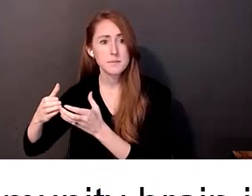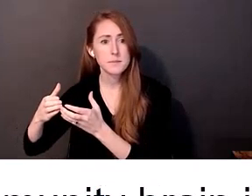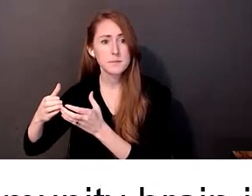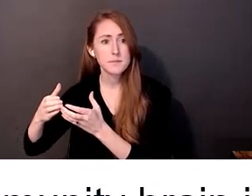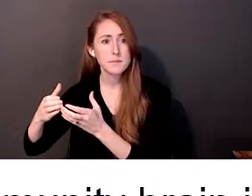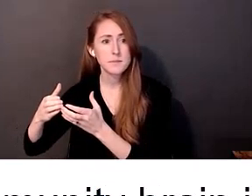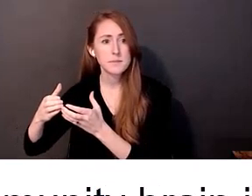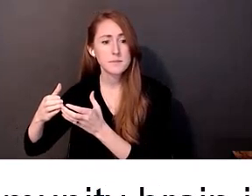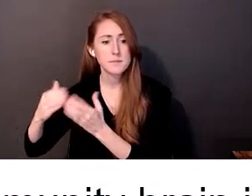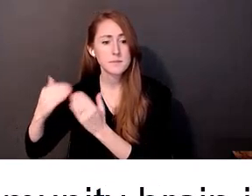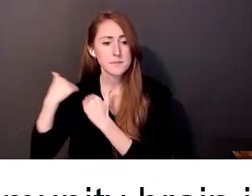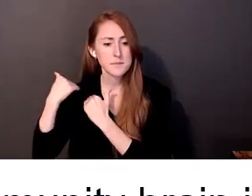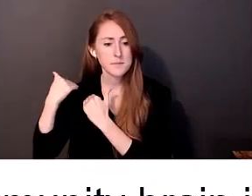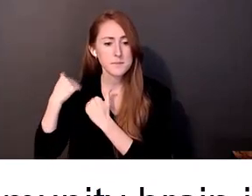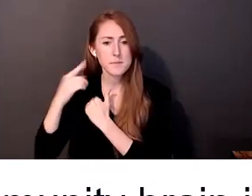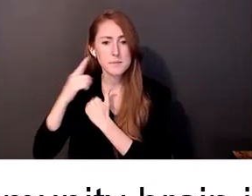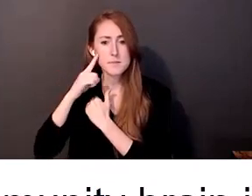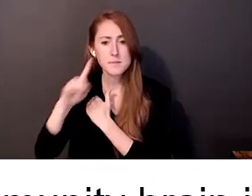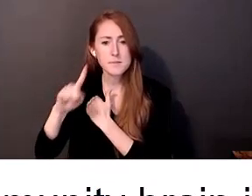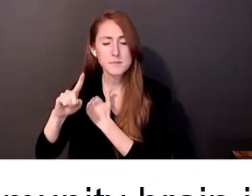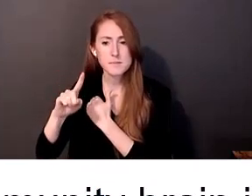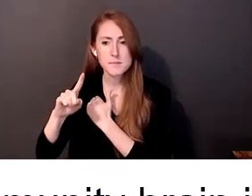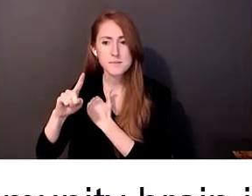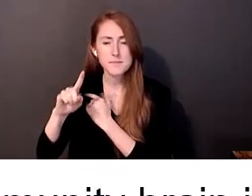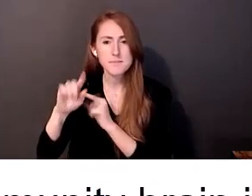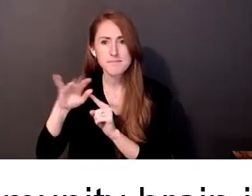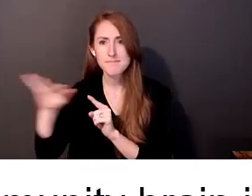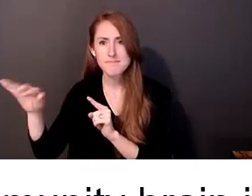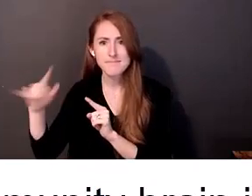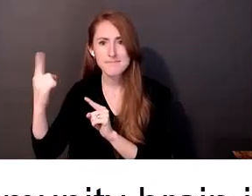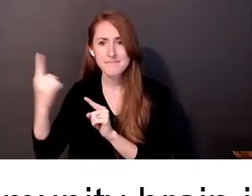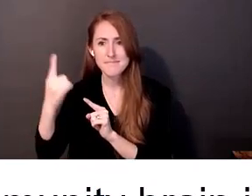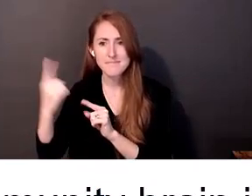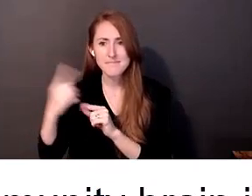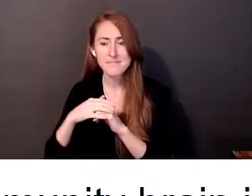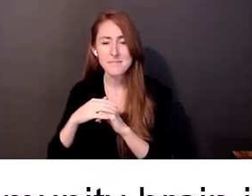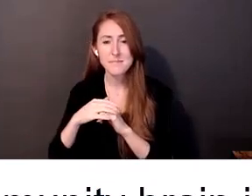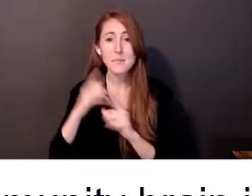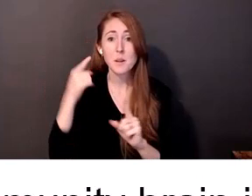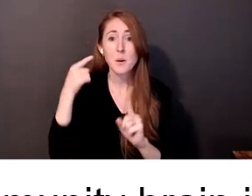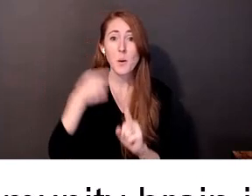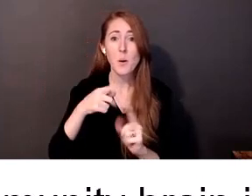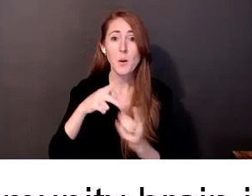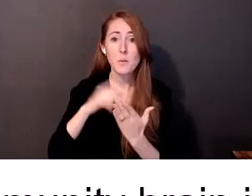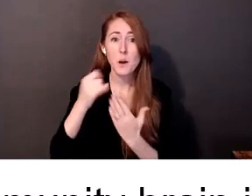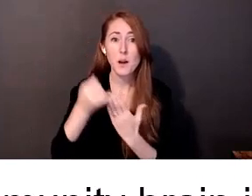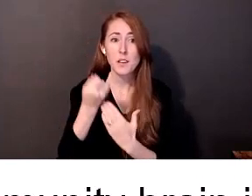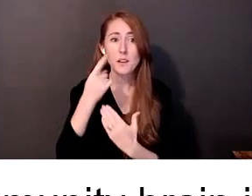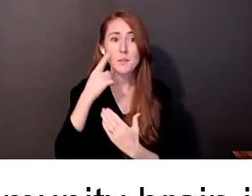So the main aim of this project was to optimize community brain Injury associations' care